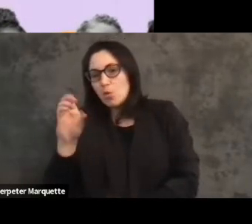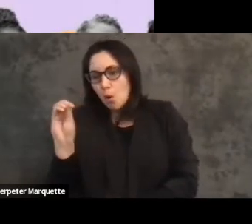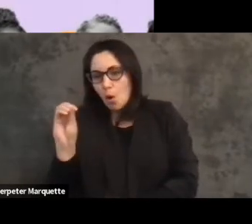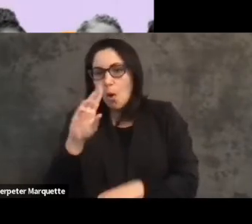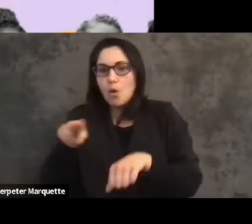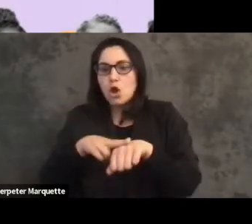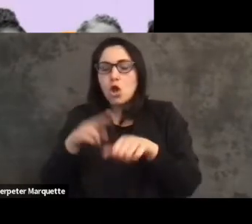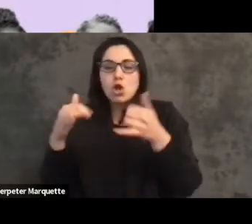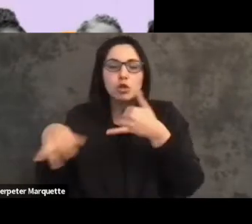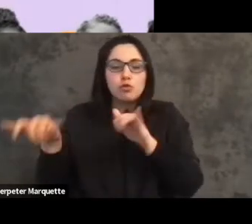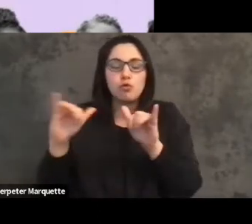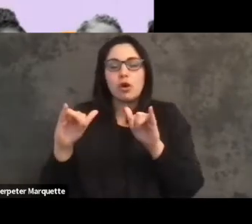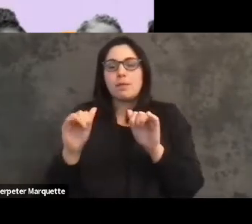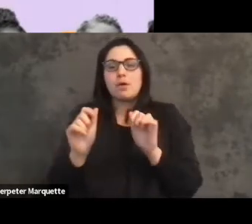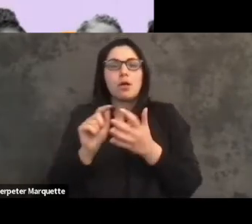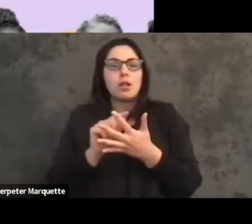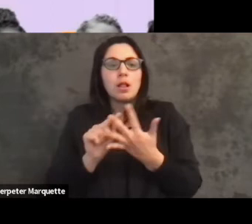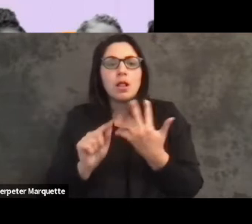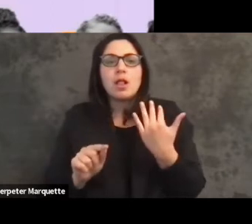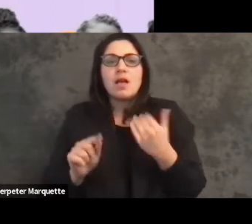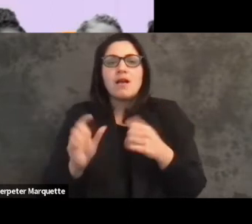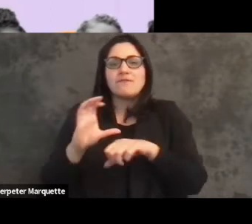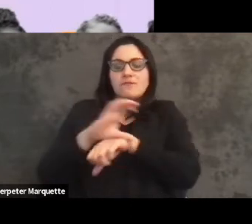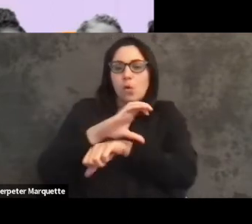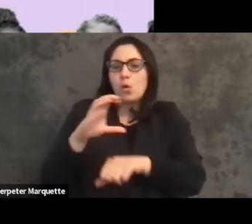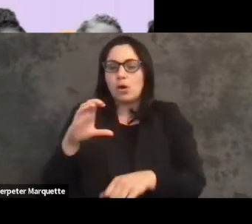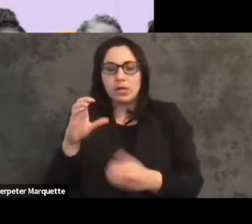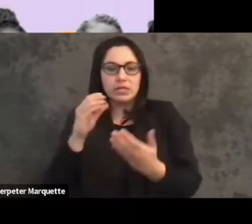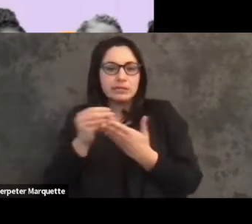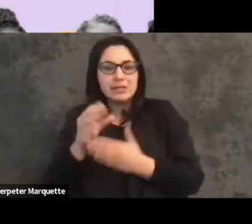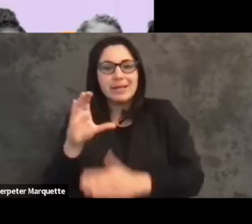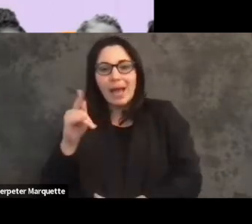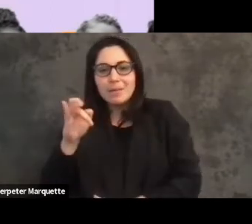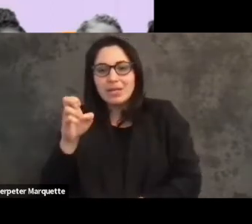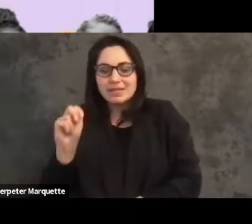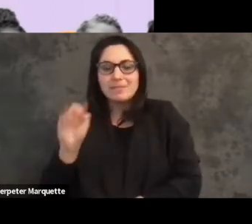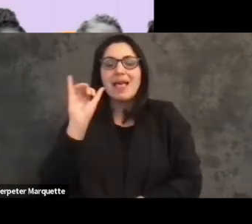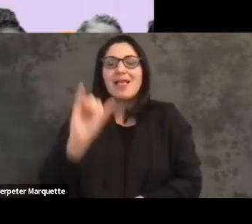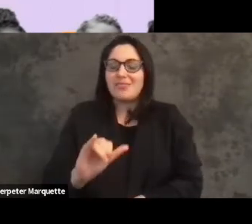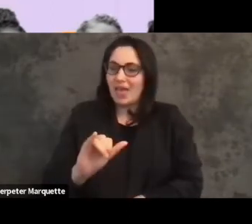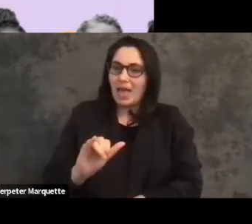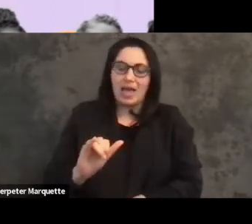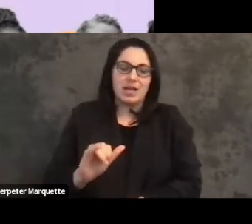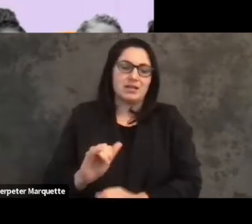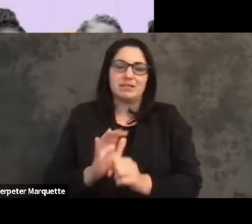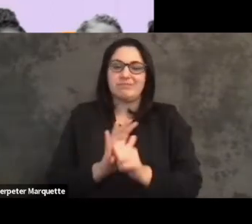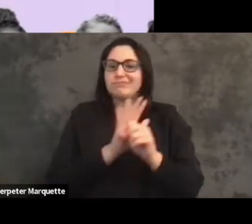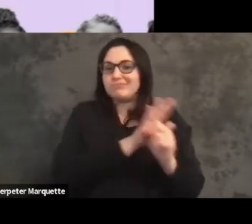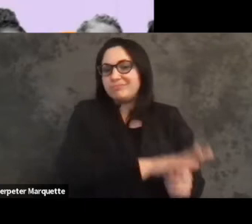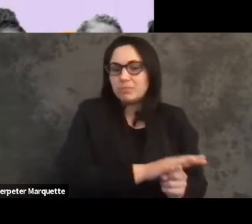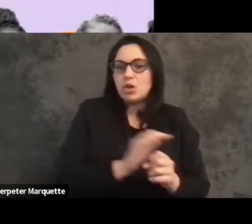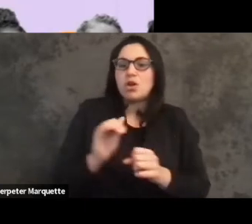capitalism, white supremacy, cis hetero normativity, ableism are just some of the forces that are